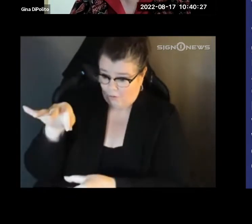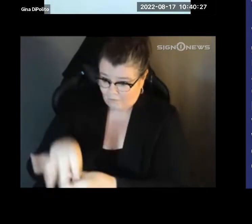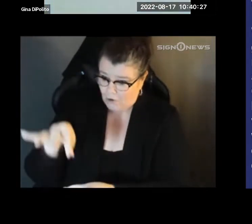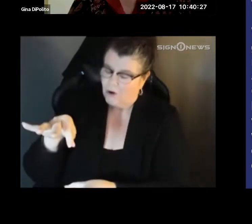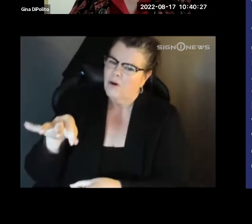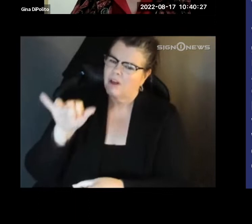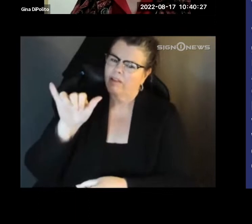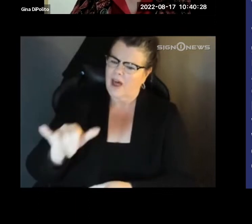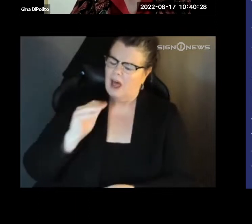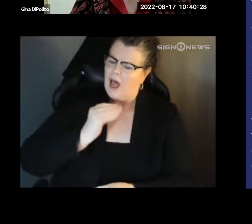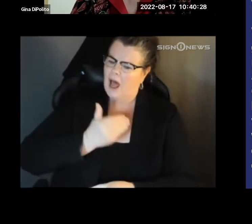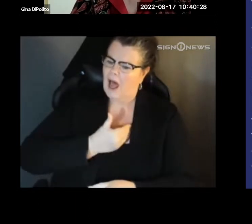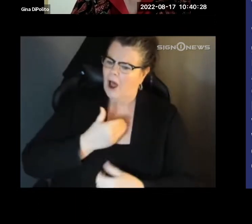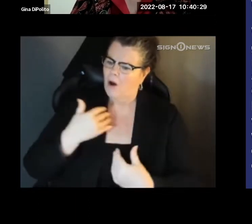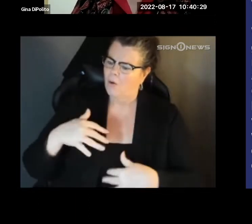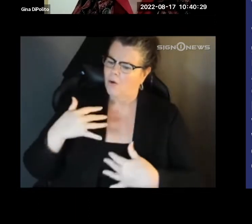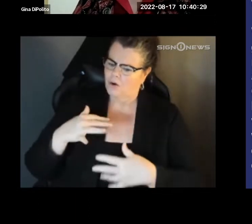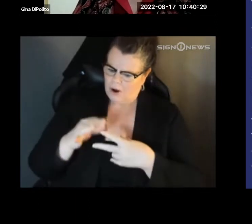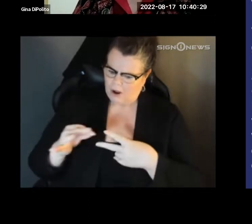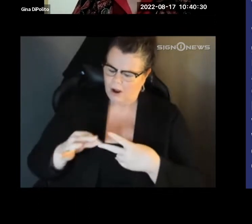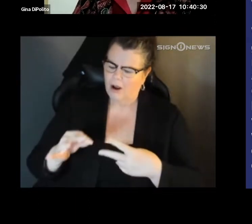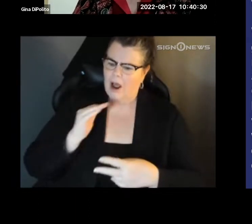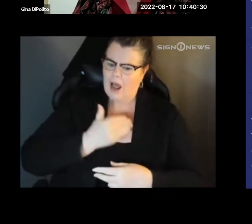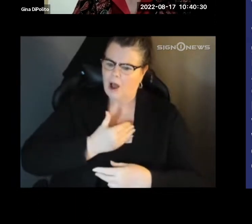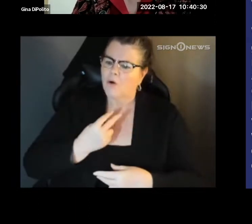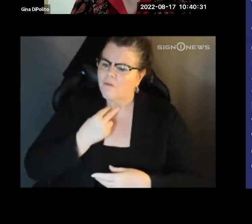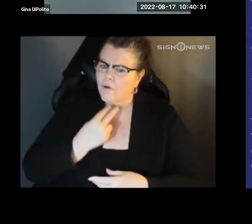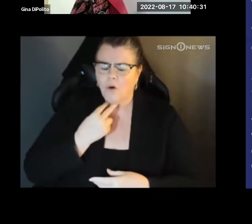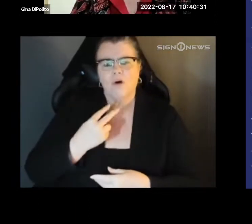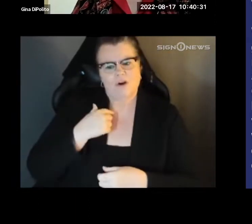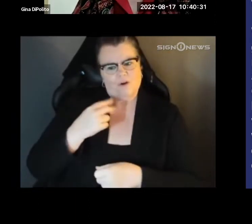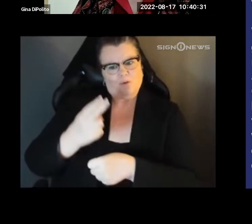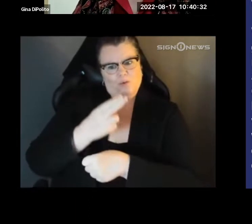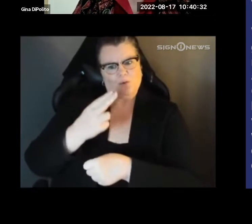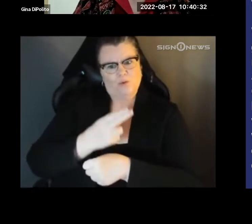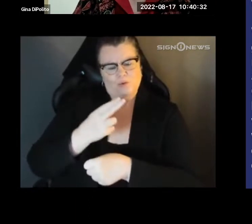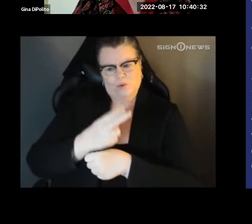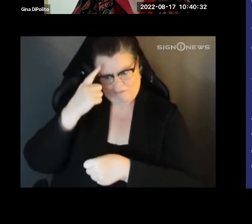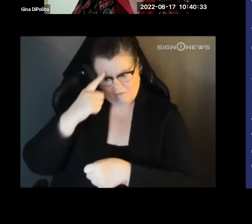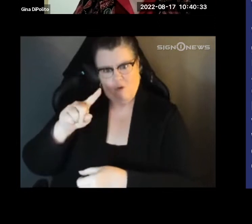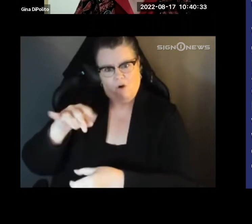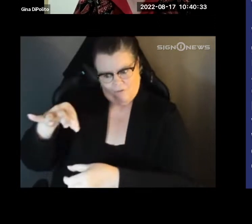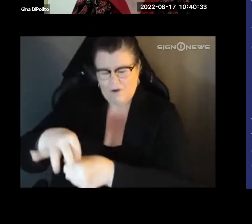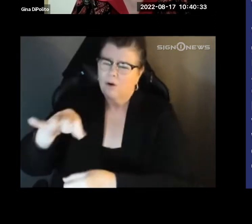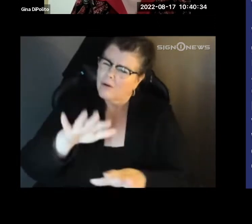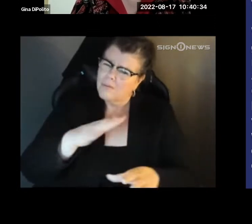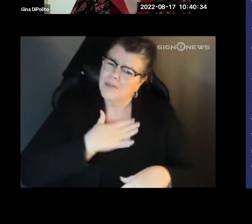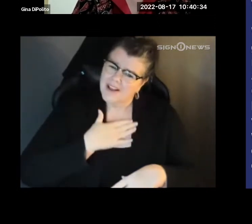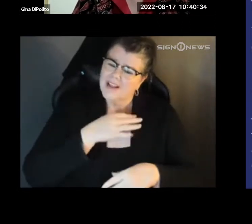vote and please vote y'all because we are in a bad time so please vote it's important either